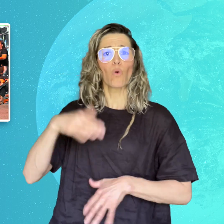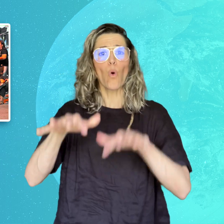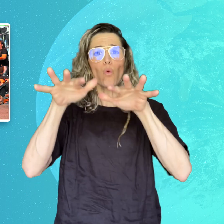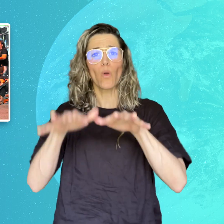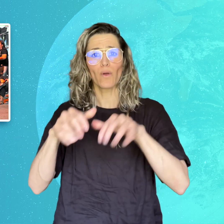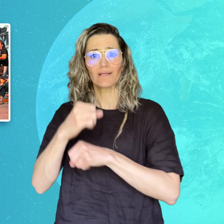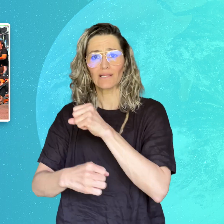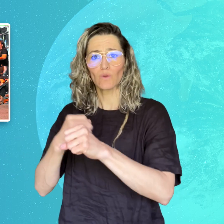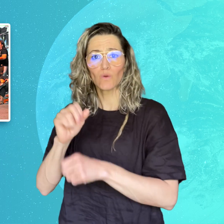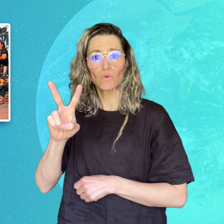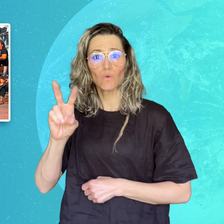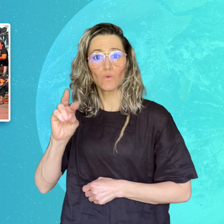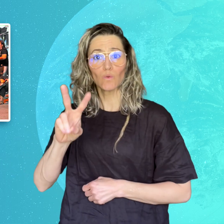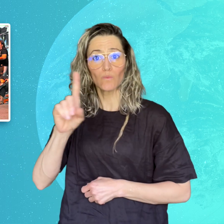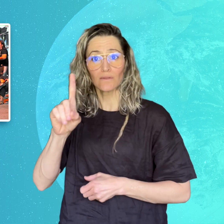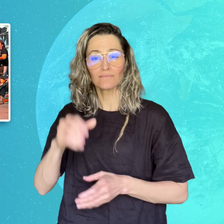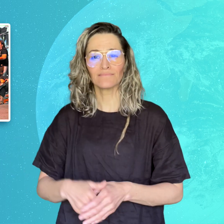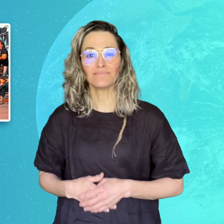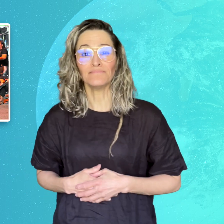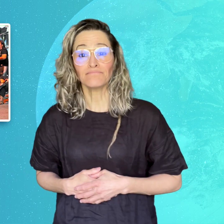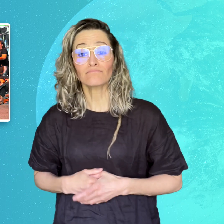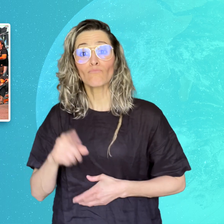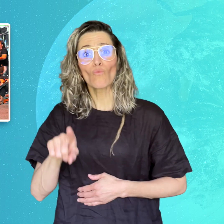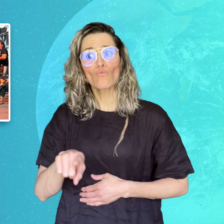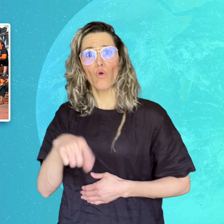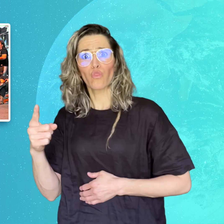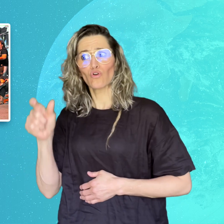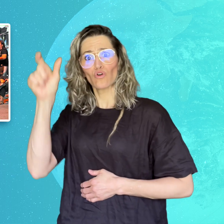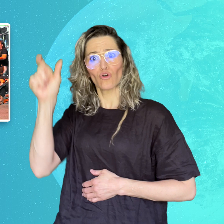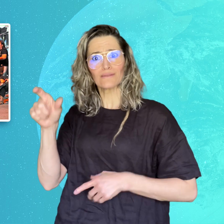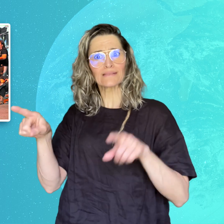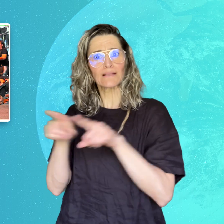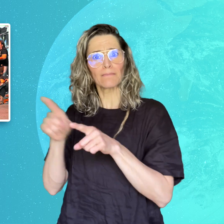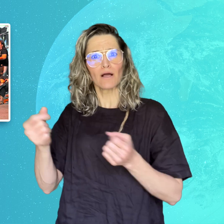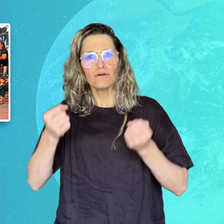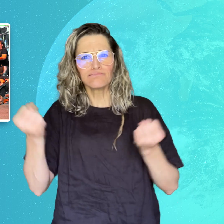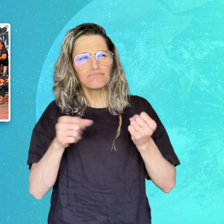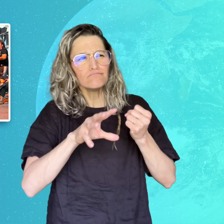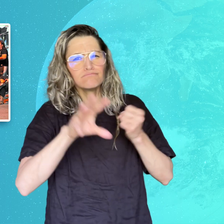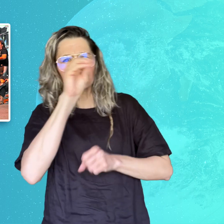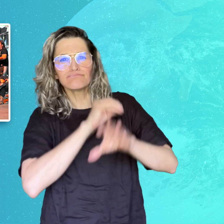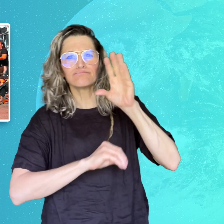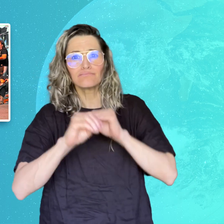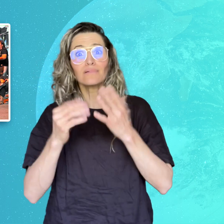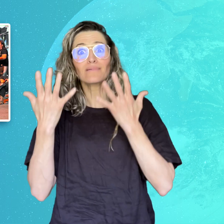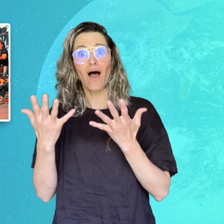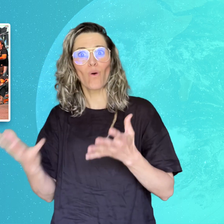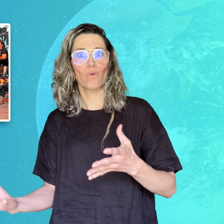Another trainee and now PayPal employee Mae Riccah Monteron